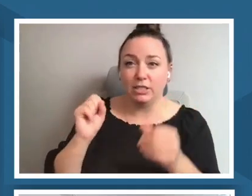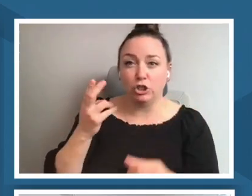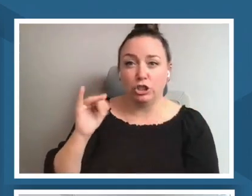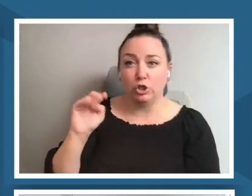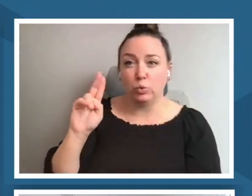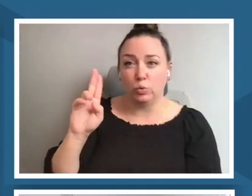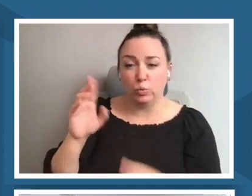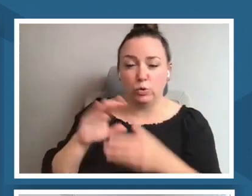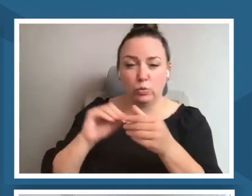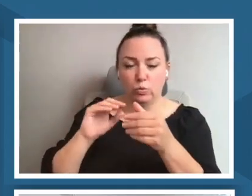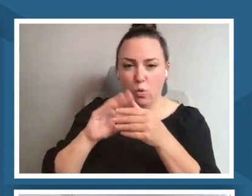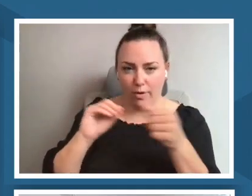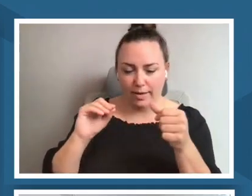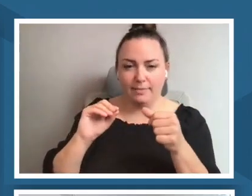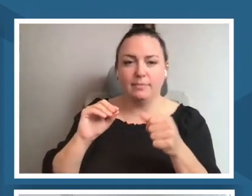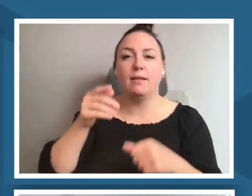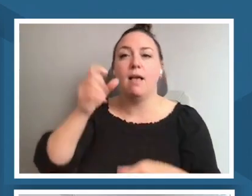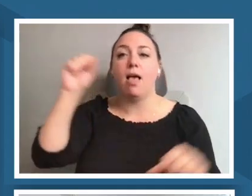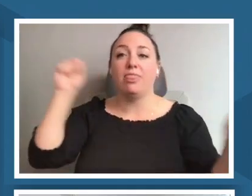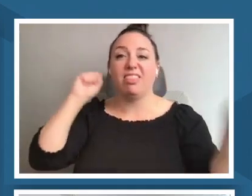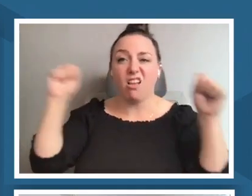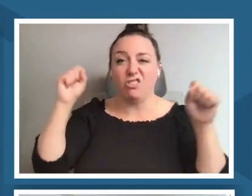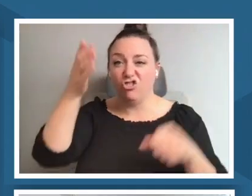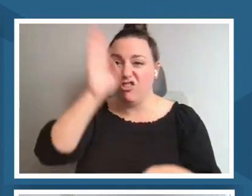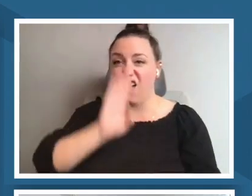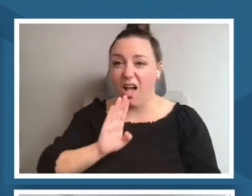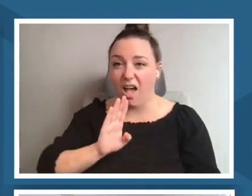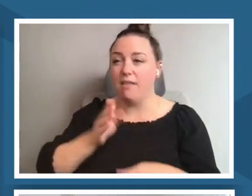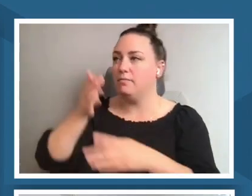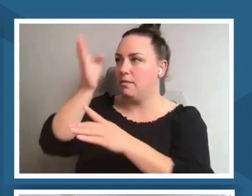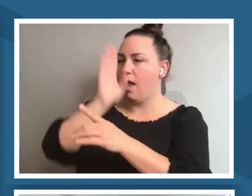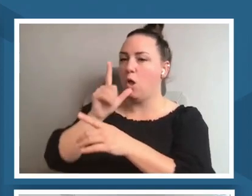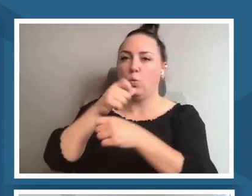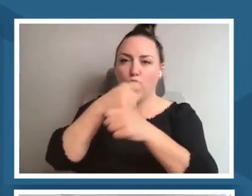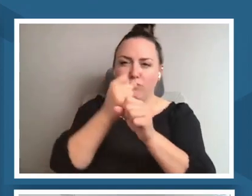creates thunder and lightning